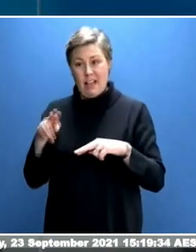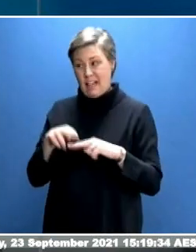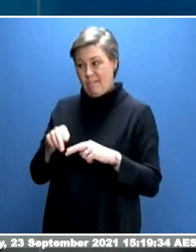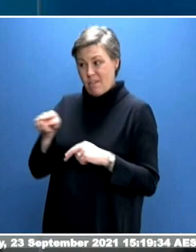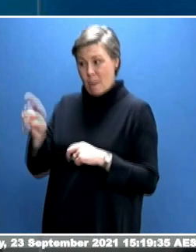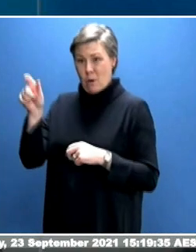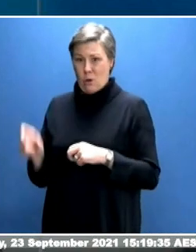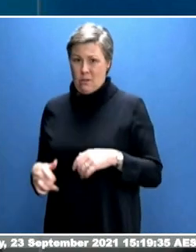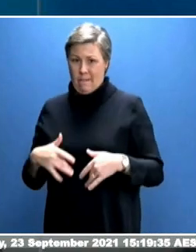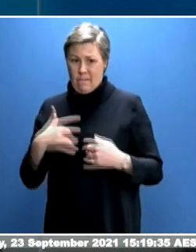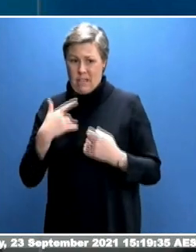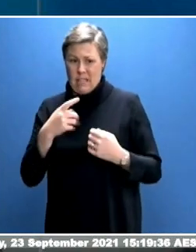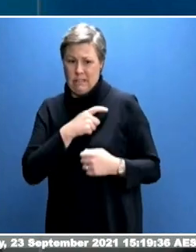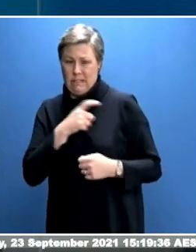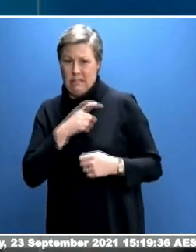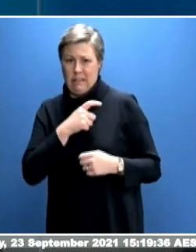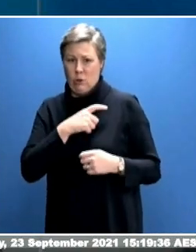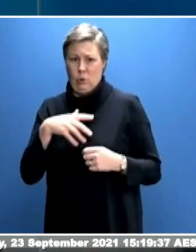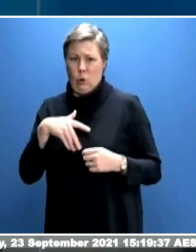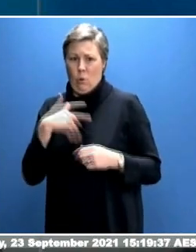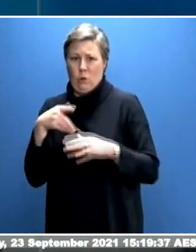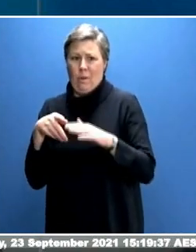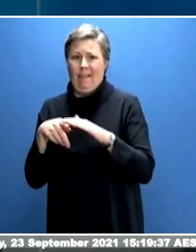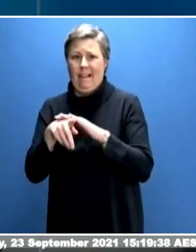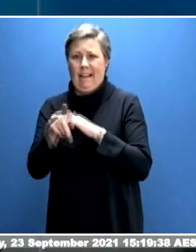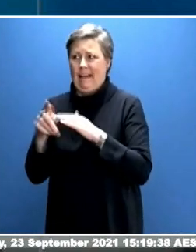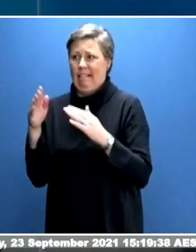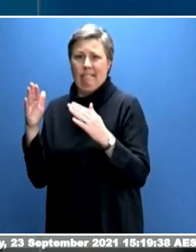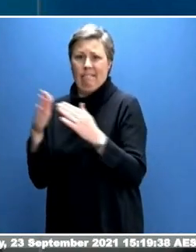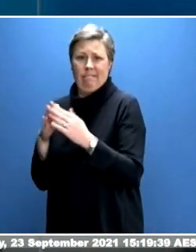may have anxiety about leaving or feels that they need to stay to progress their